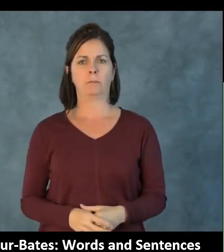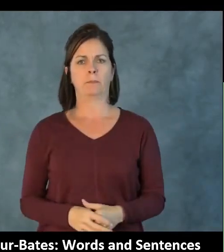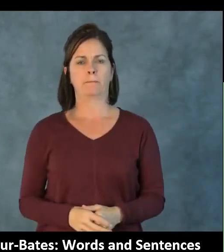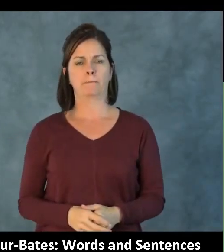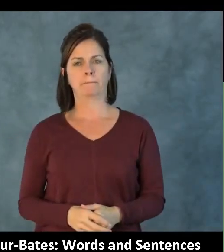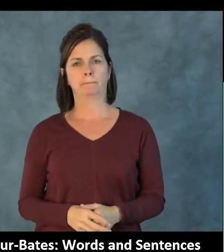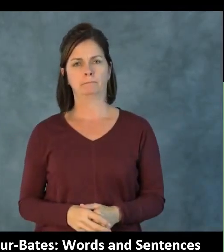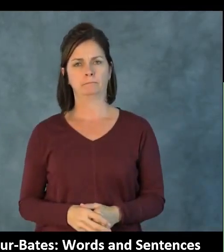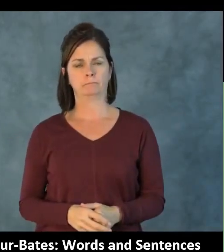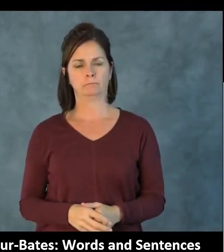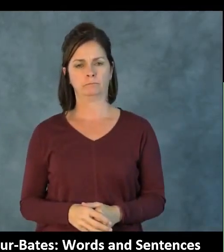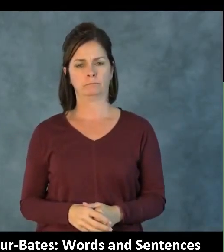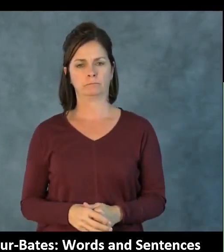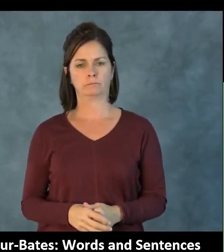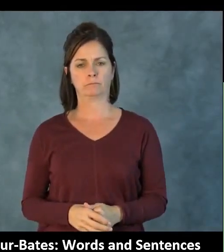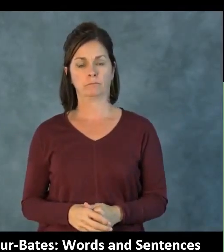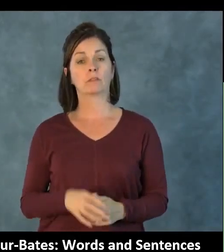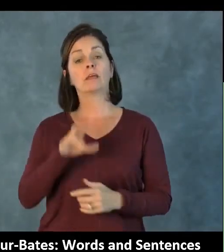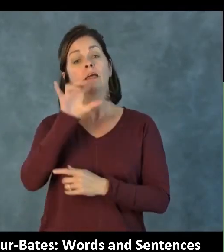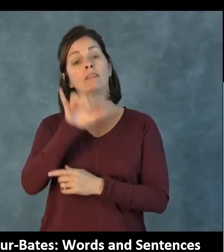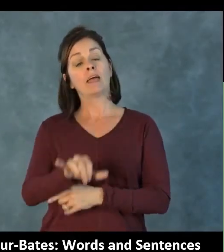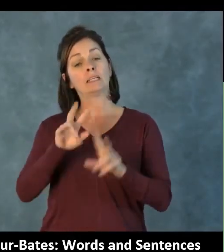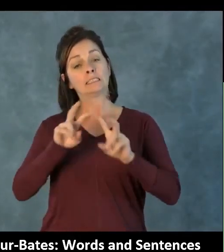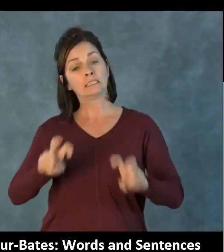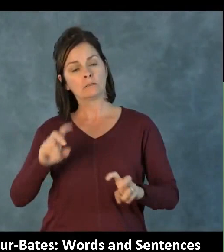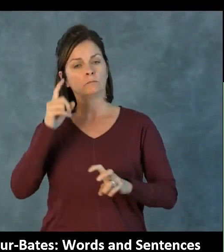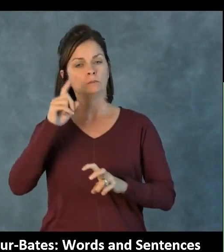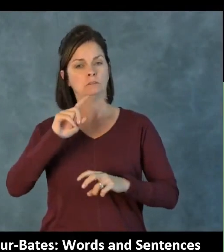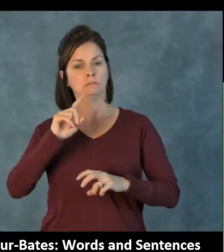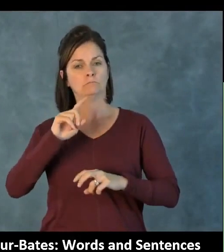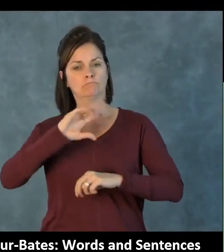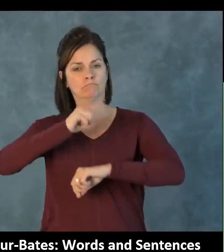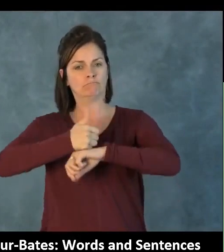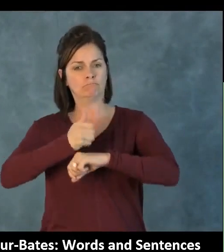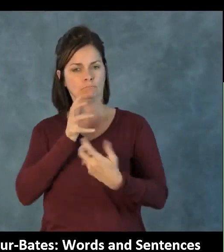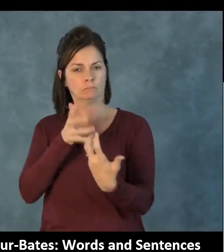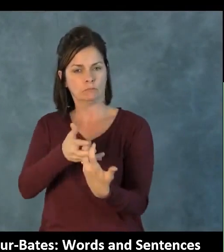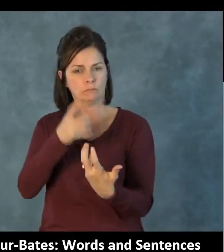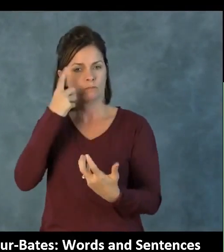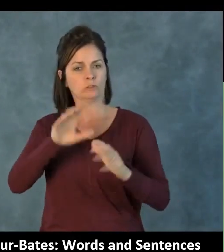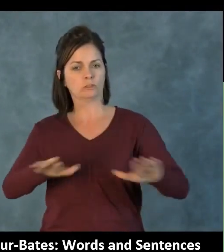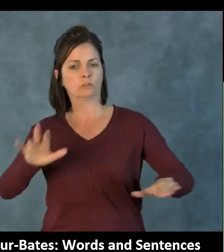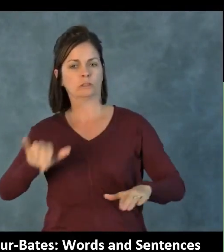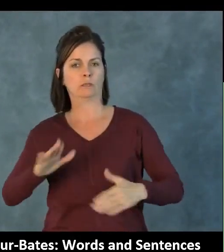This assessment is designed for children between 16 and 30 months of age.